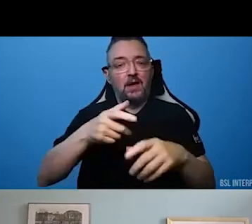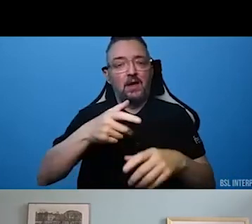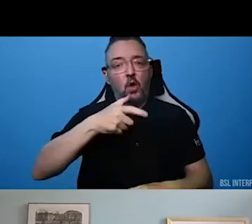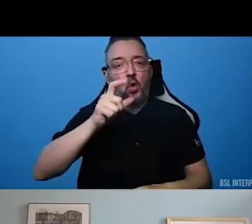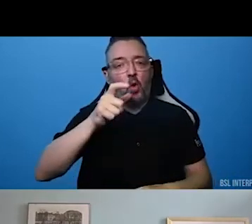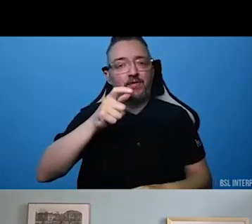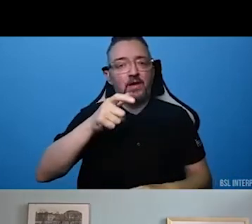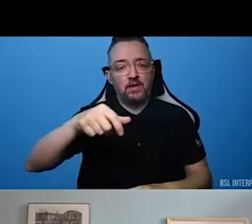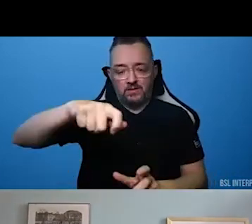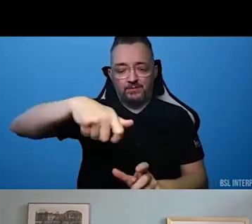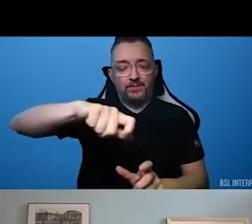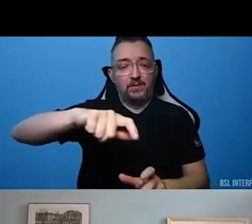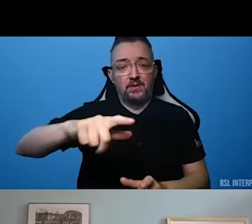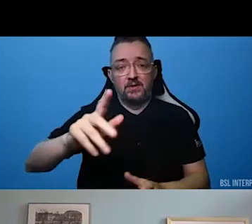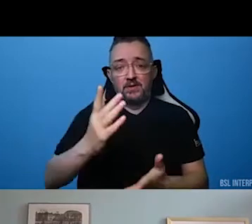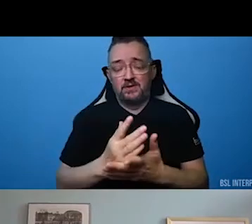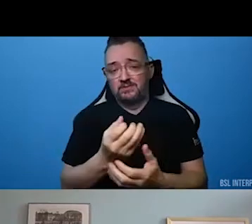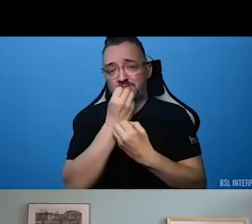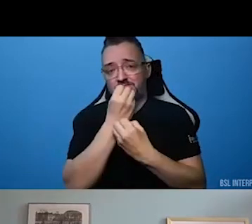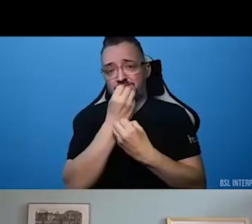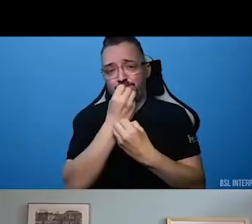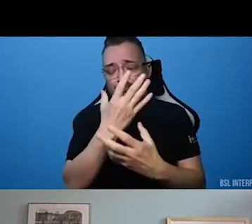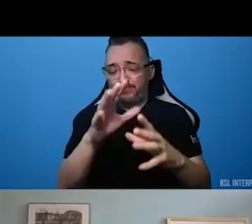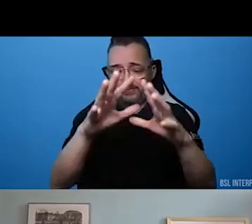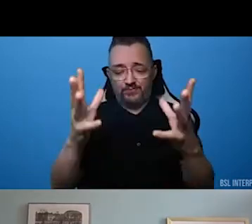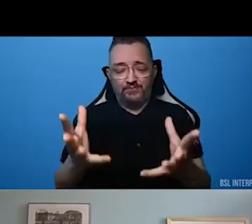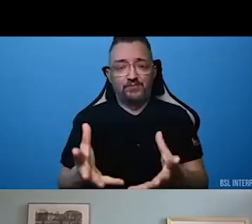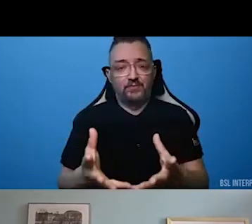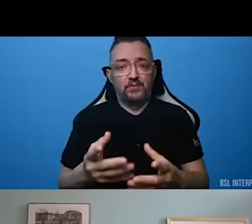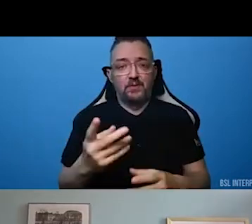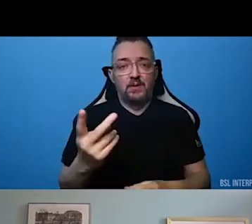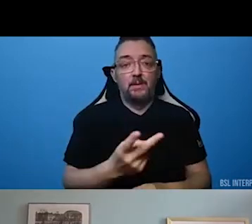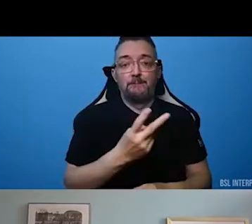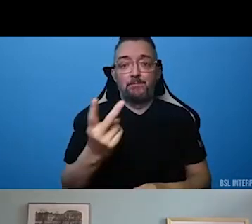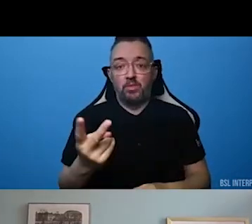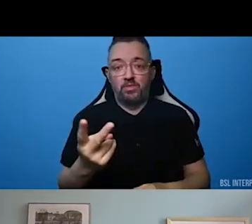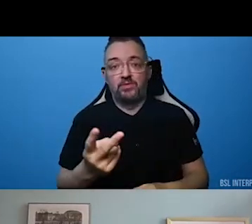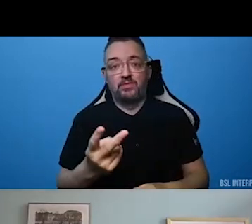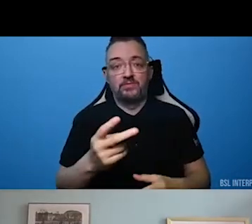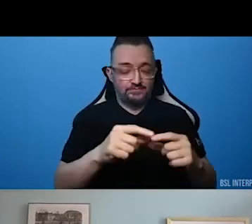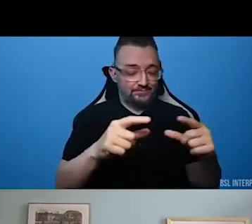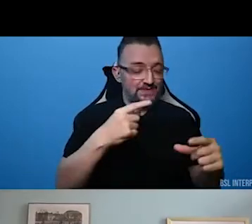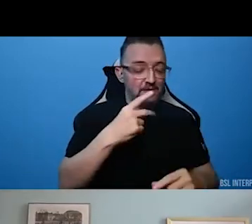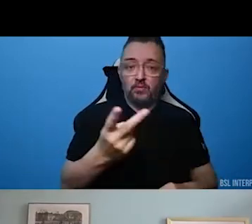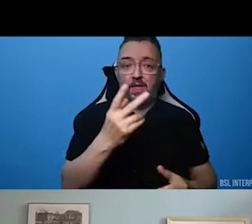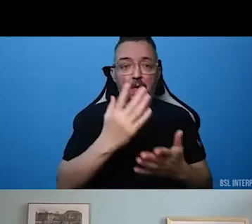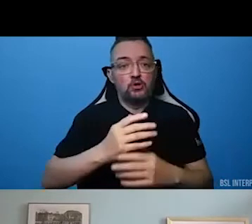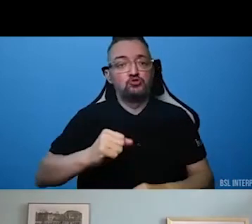Just really exquisite items and both the labels tells both distinctly Scottish designs.